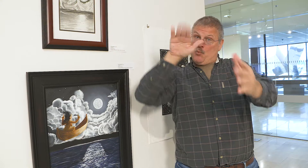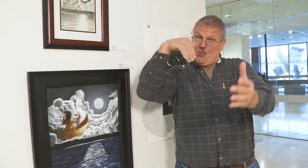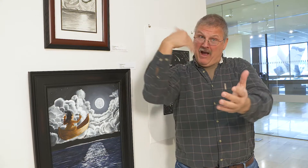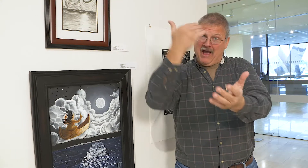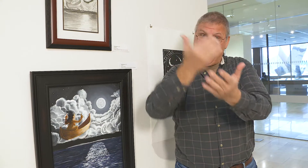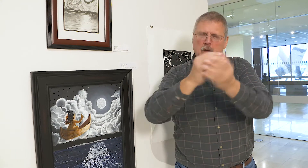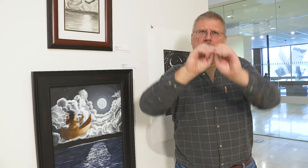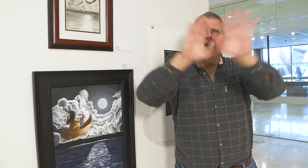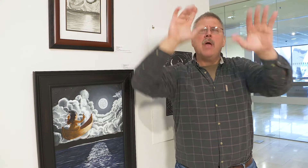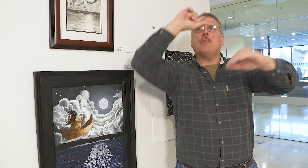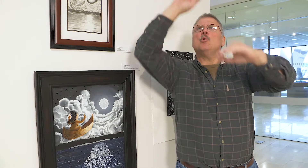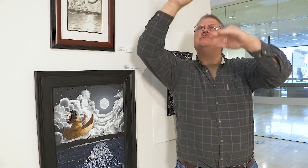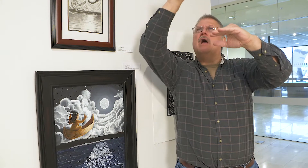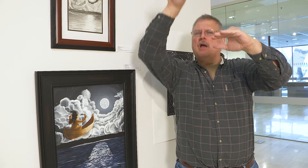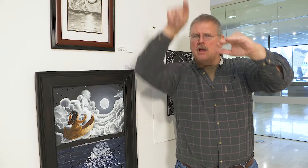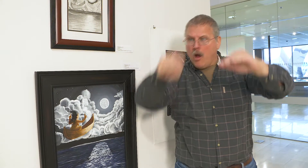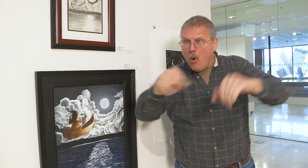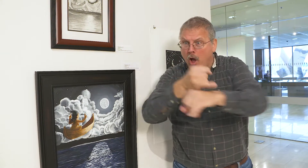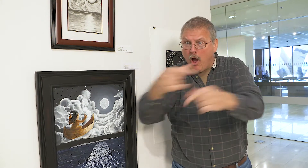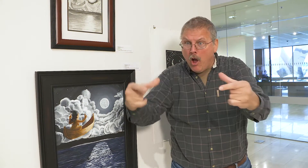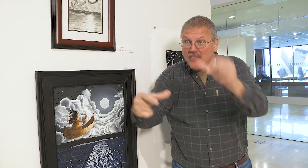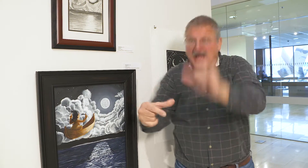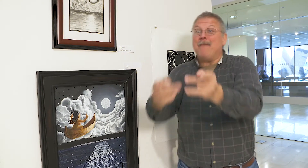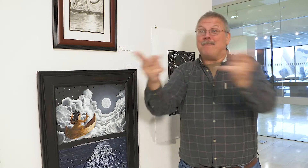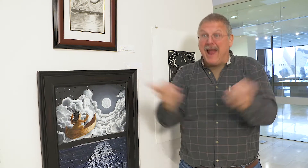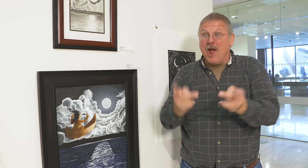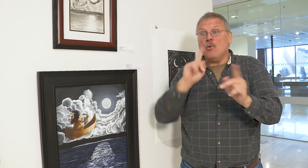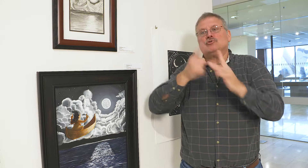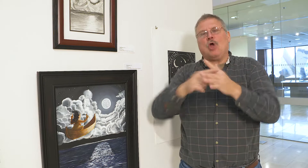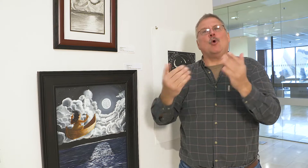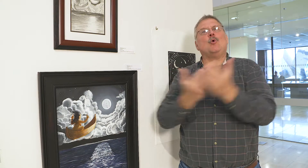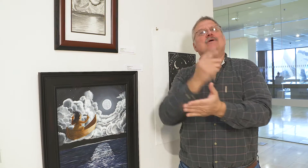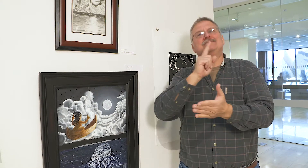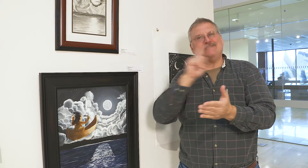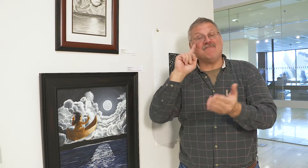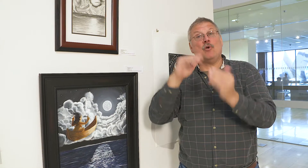until the clouds parted and blue sky was ahead. She found an island and started a new deaf community